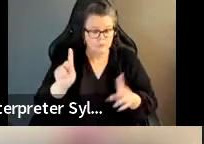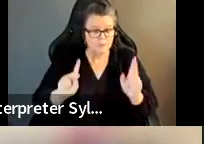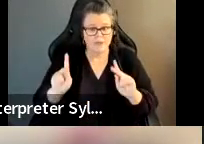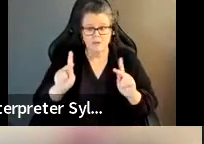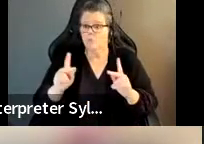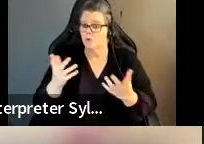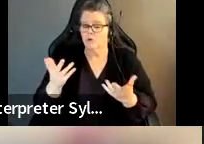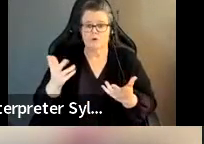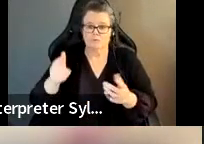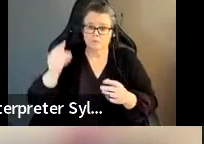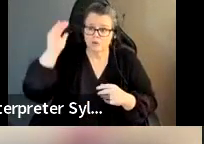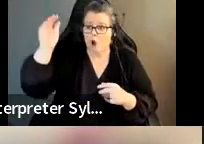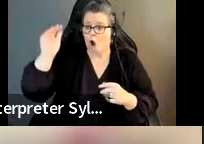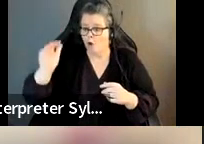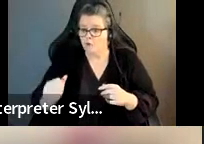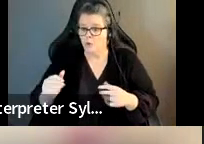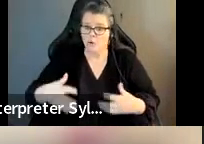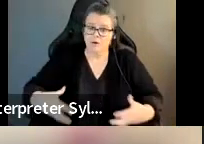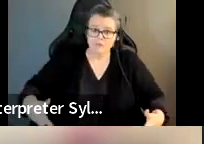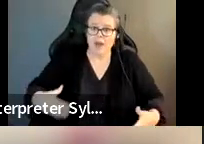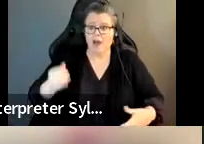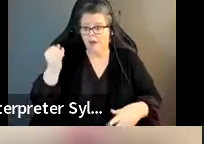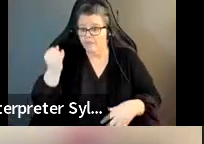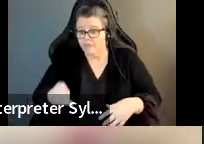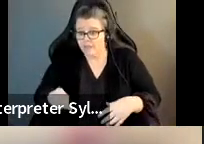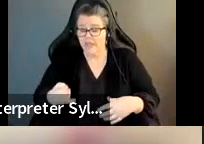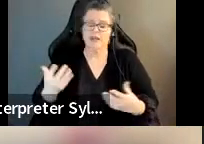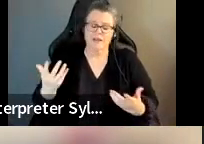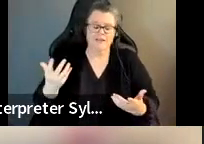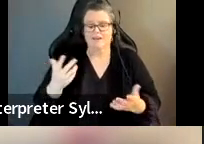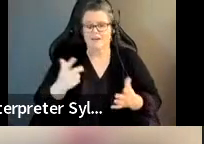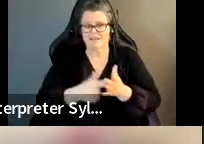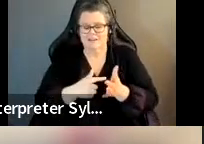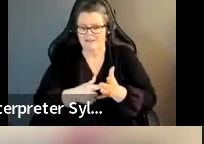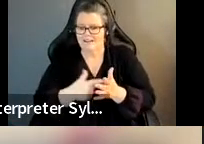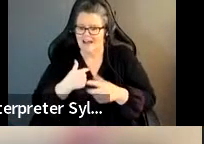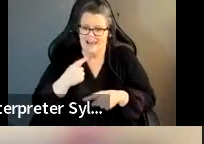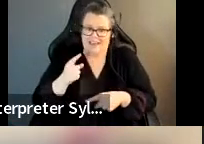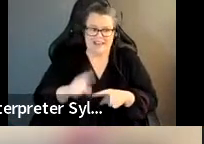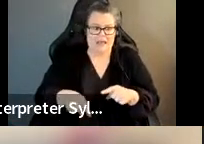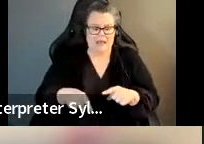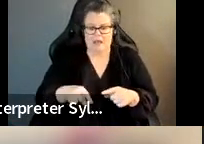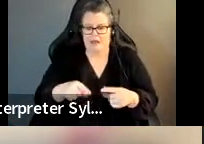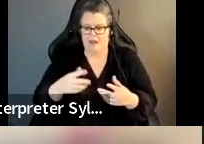sizes of people. And there are certainly some trade-offs that go into that, and deciding all this, we put